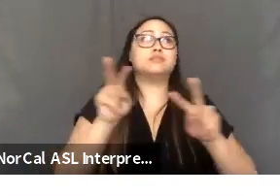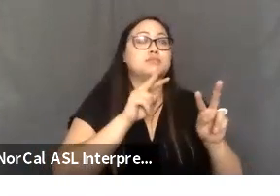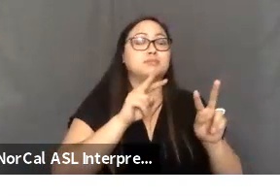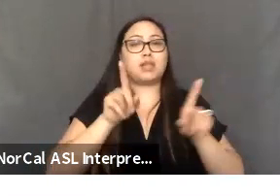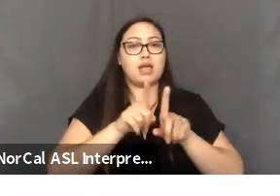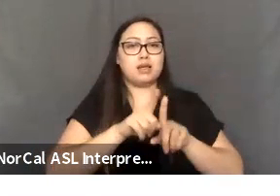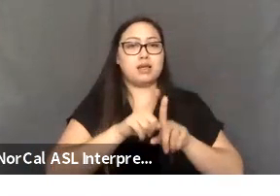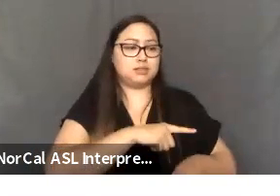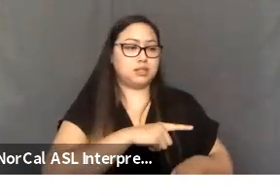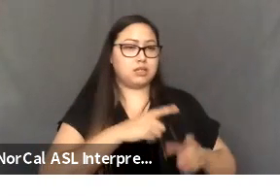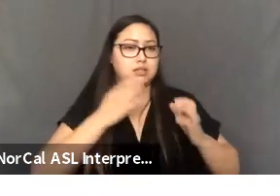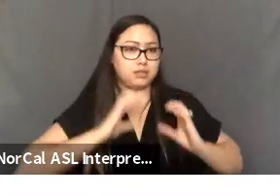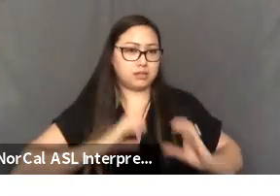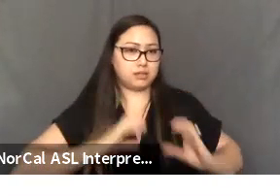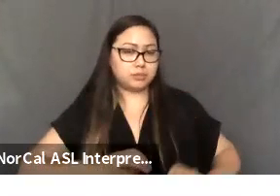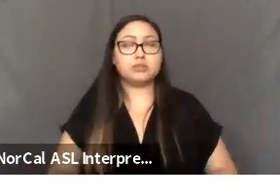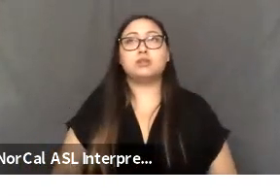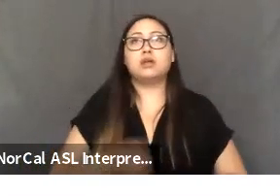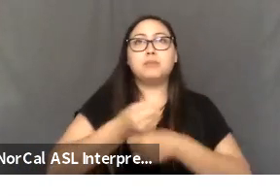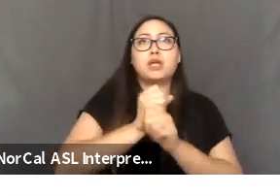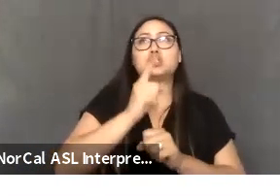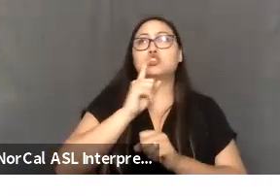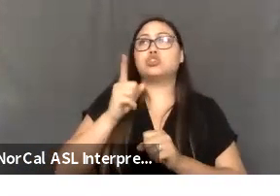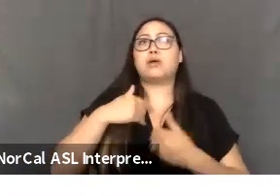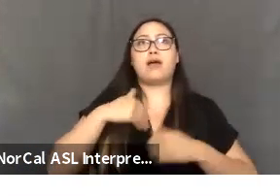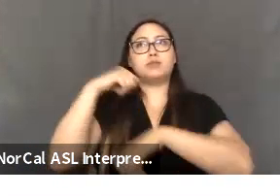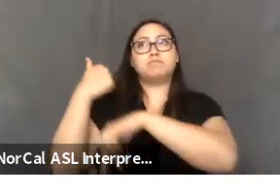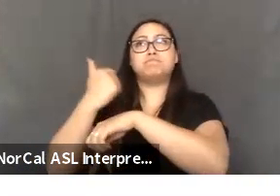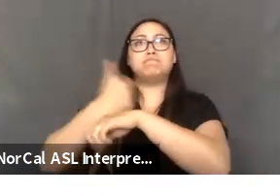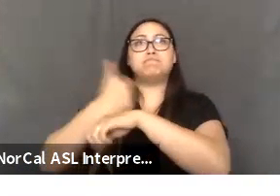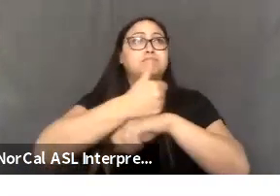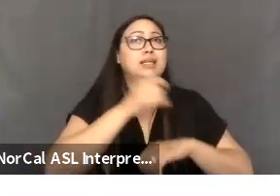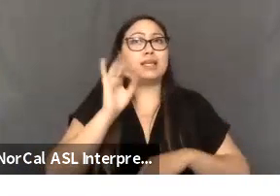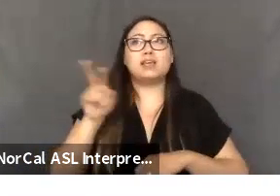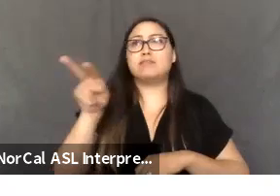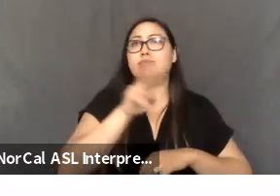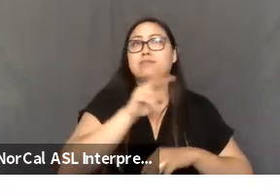just trying to make sure that we have things in place. If we don't, I document those things. I